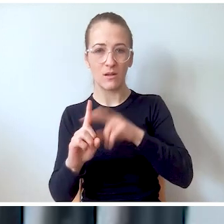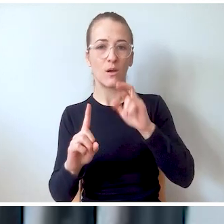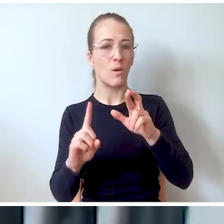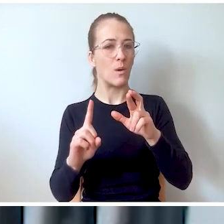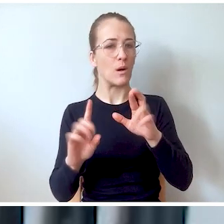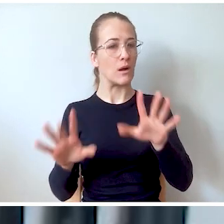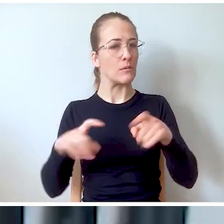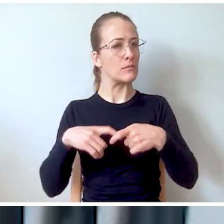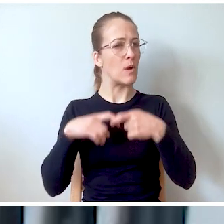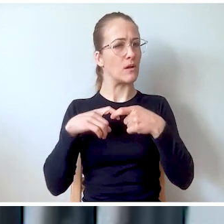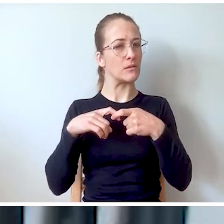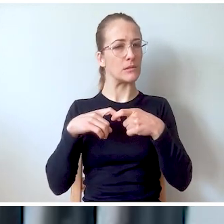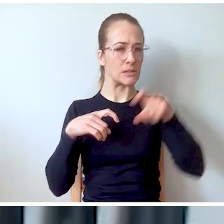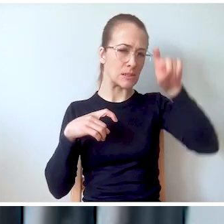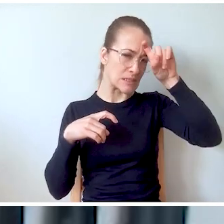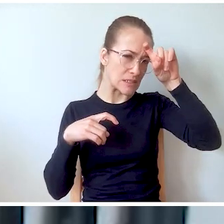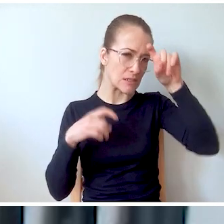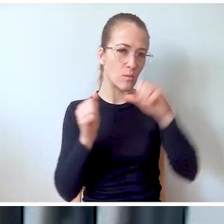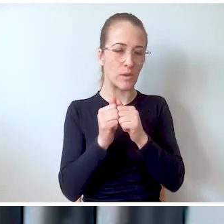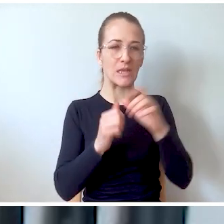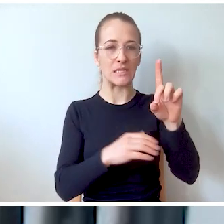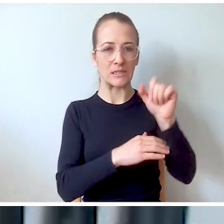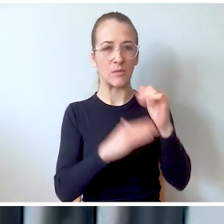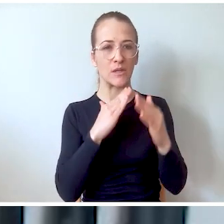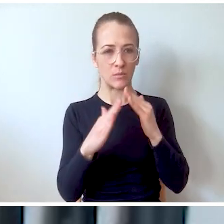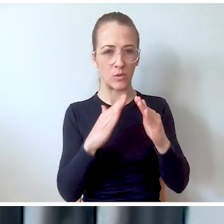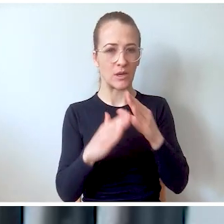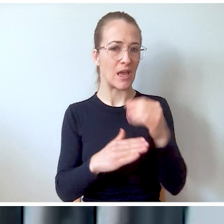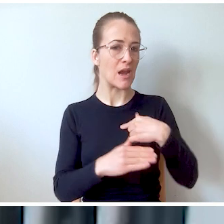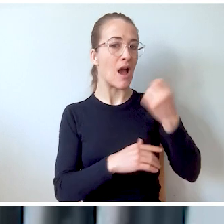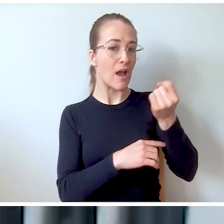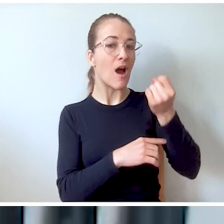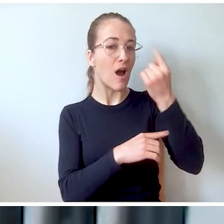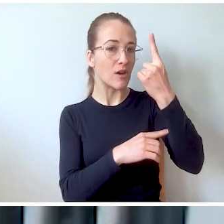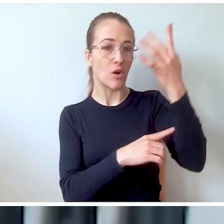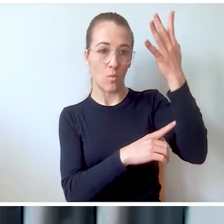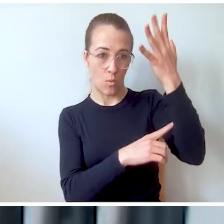among the disability community. And I understand the rationale behind that,